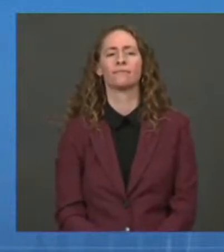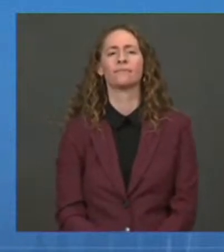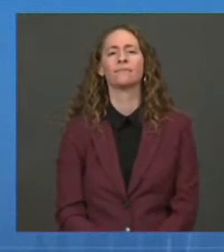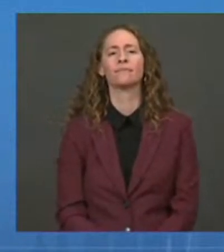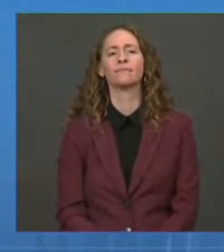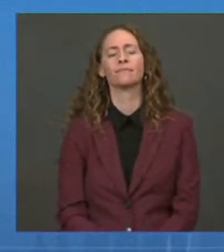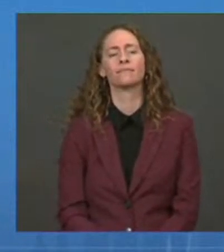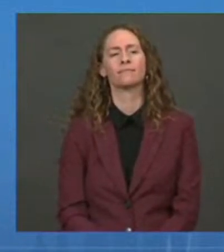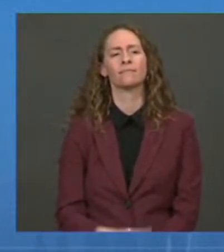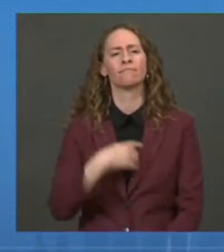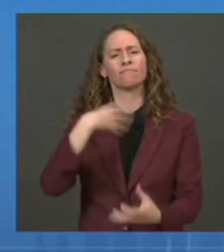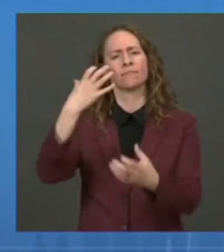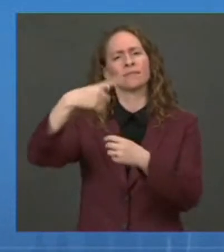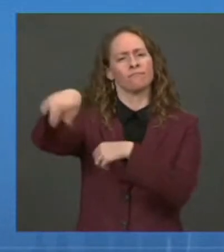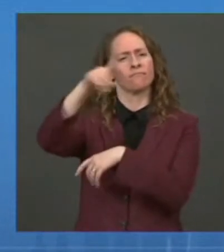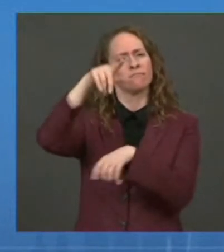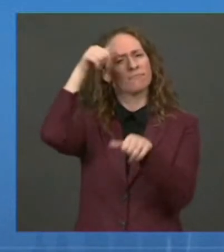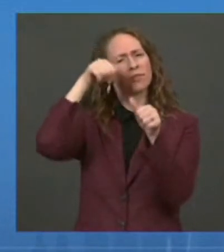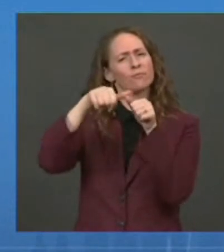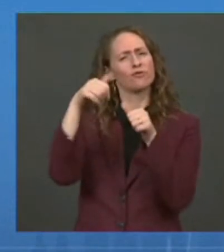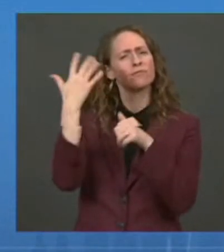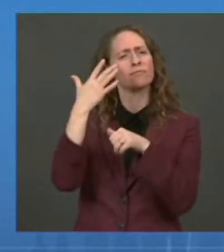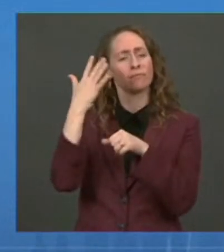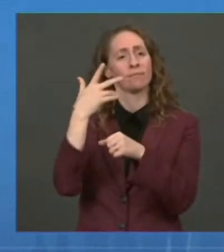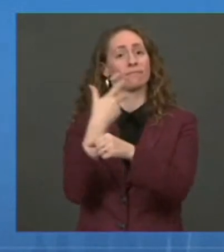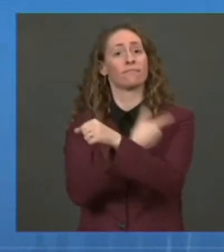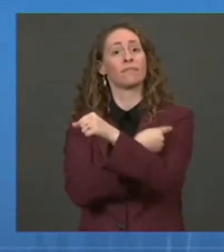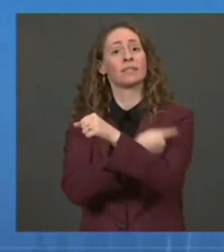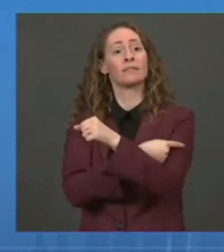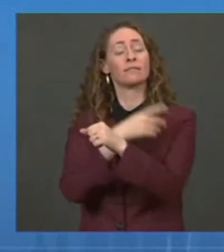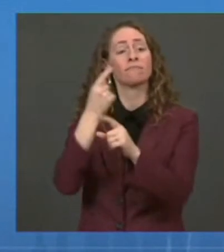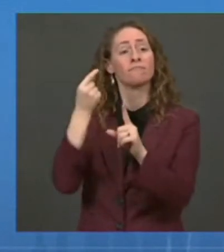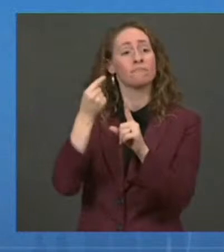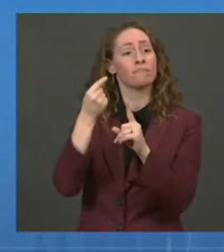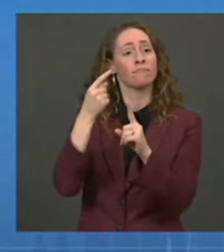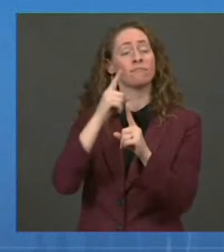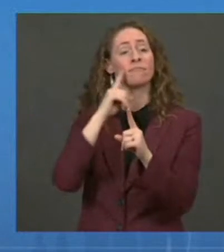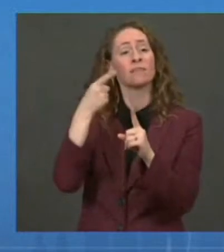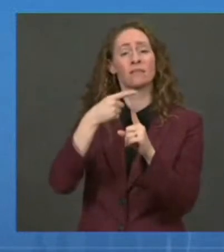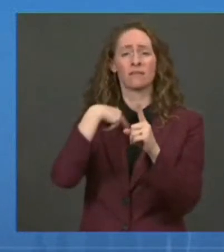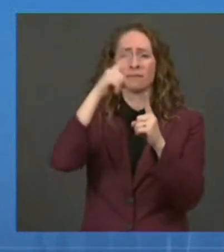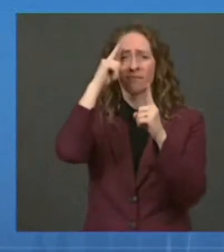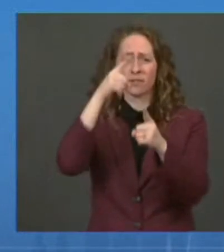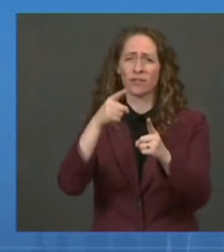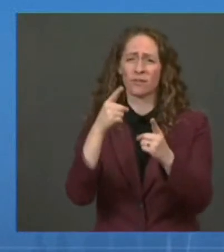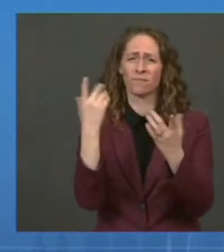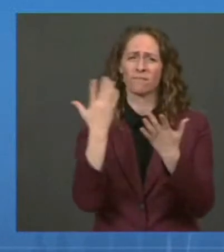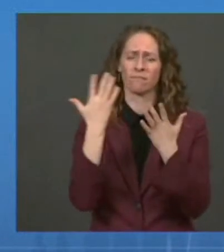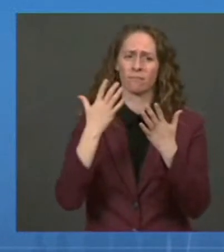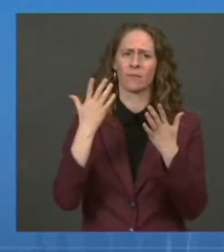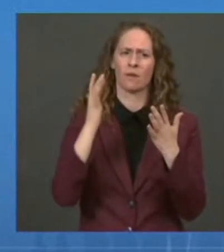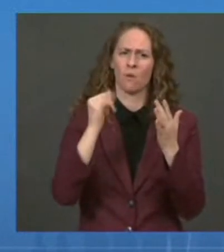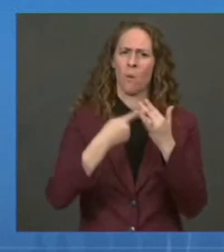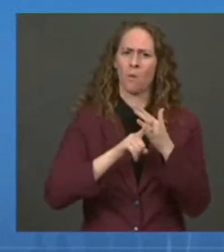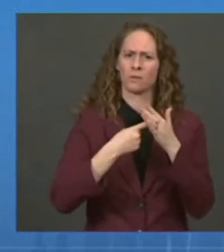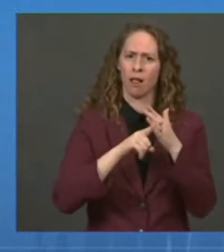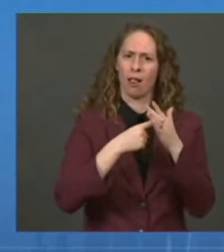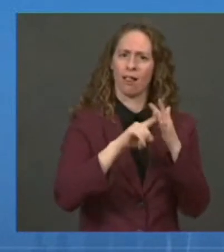NOW REMEMBER WE WERE ALL VACCINATED THOSE WHO WERE VACCINATED AGAINST THE